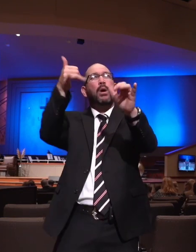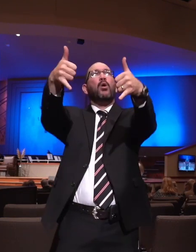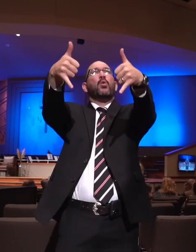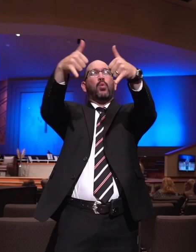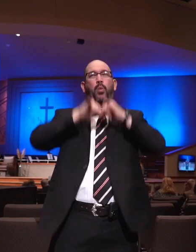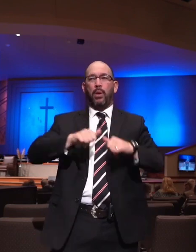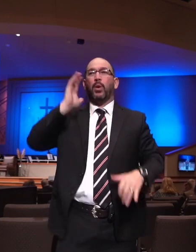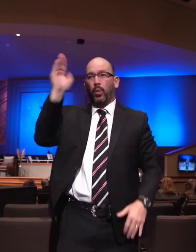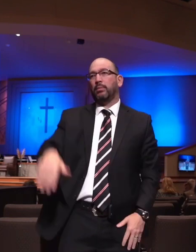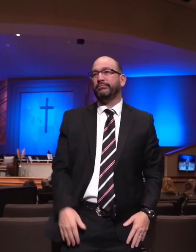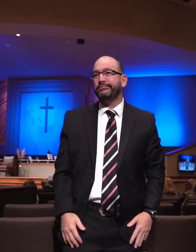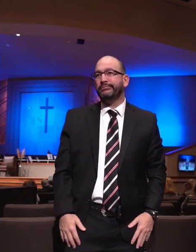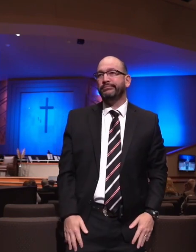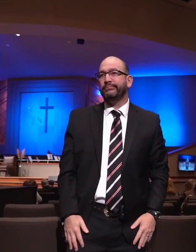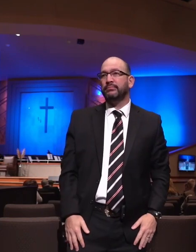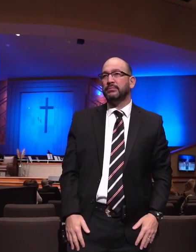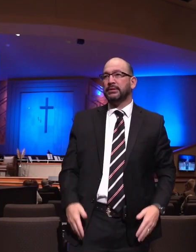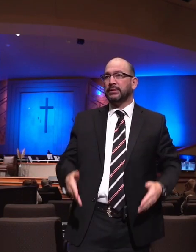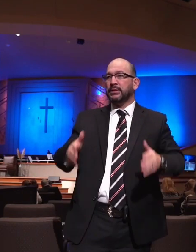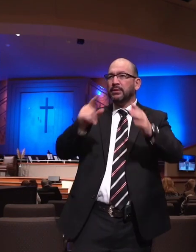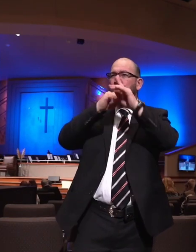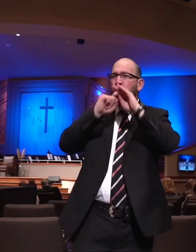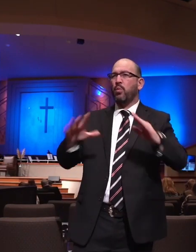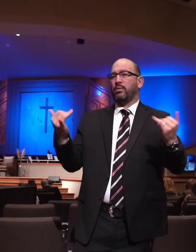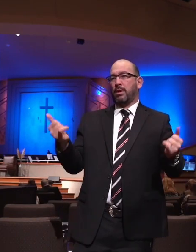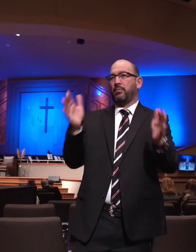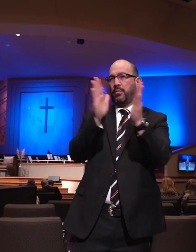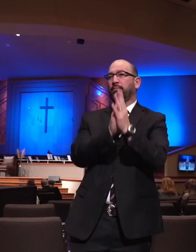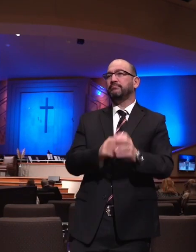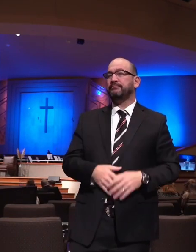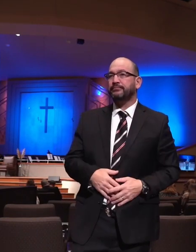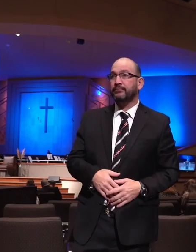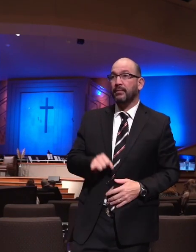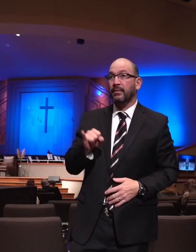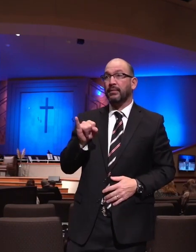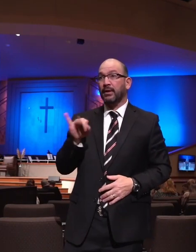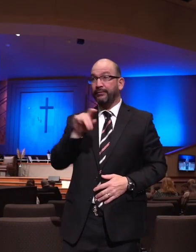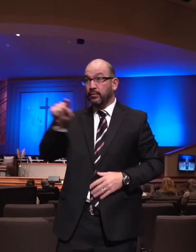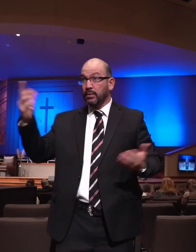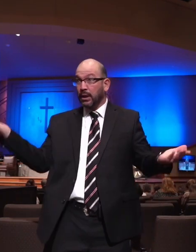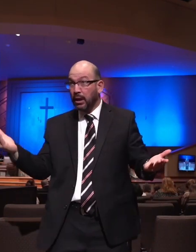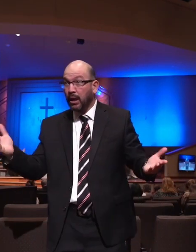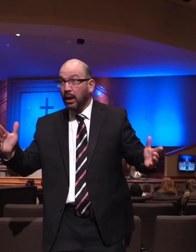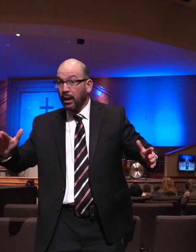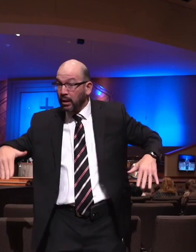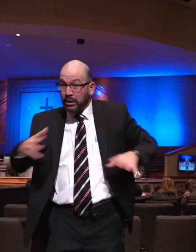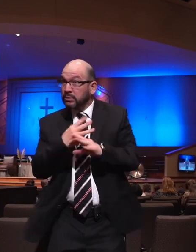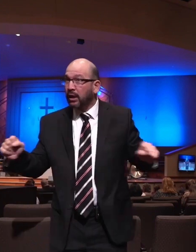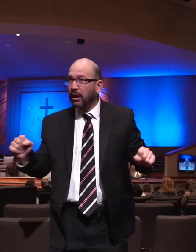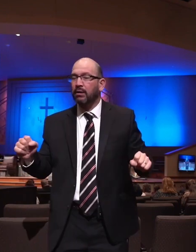eyes are closed if you're here tonight you've never trusted Jesus Christ you came to a good place